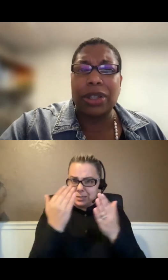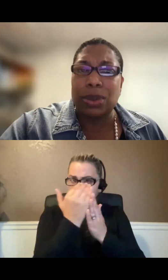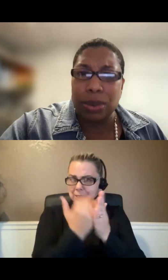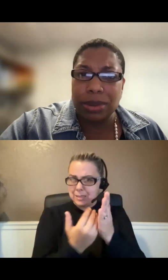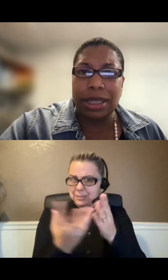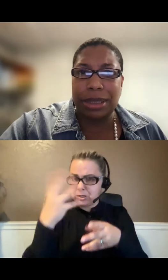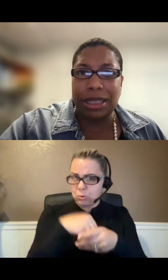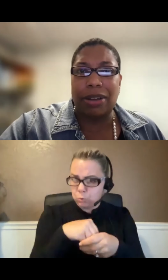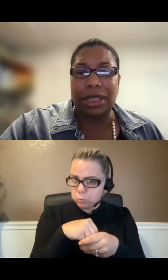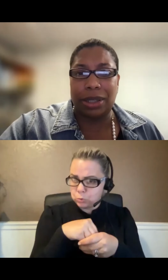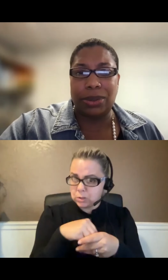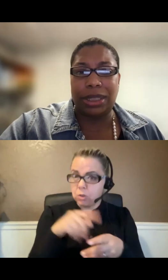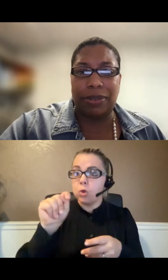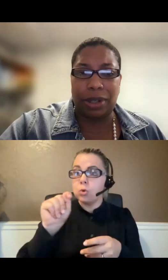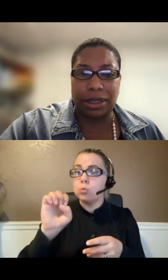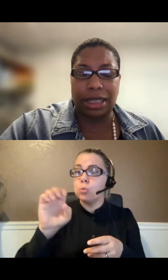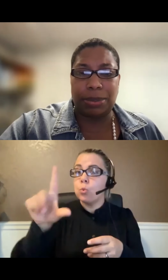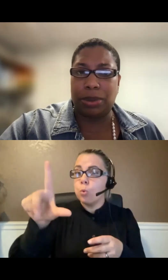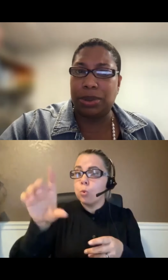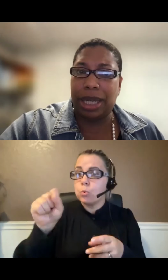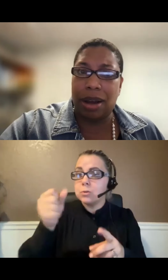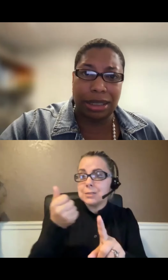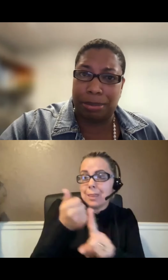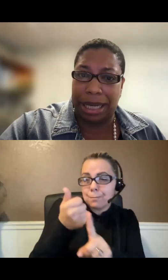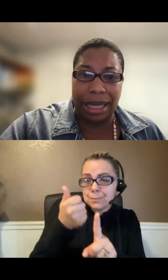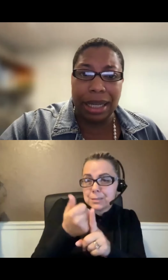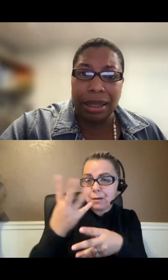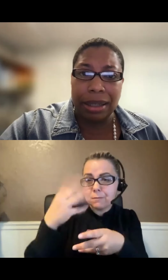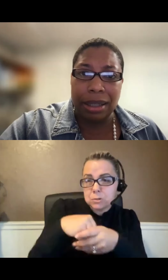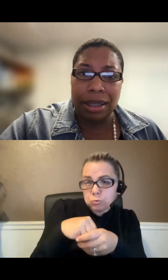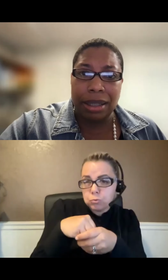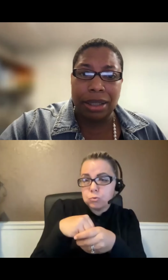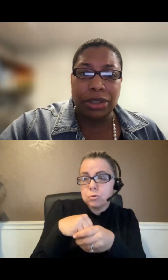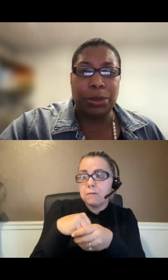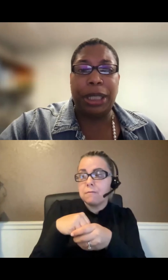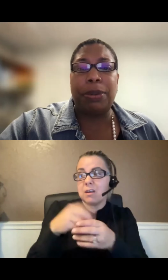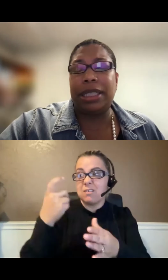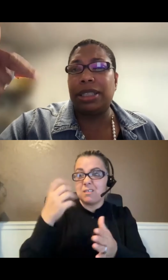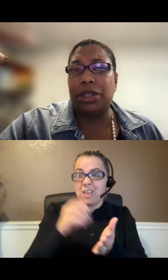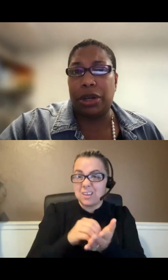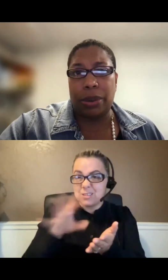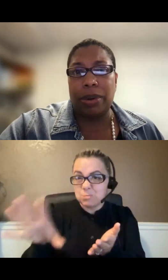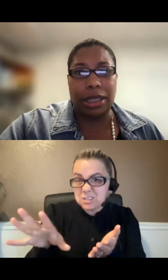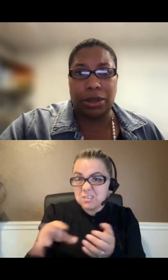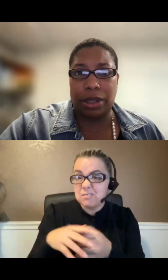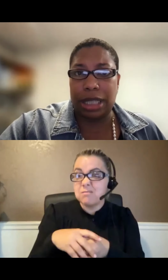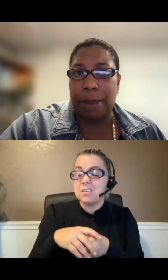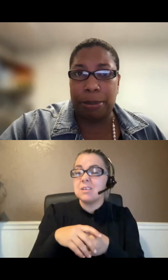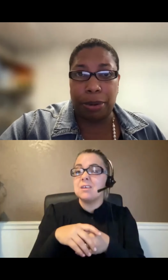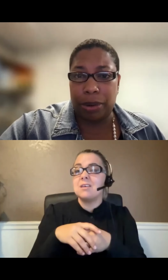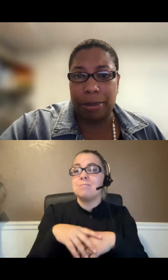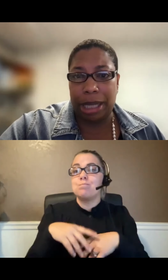Are the tools themselves inclusive or accessible? Do they cost money? Do people need to know a certain type of programming